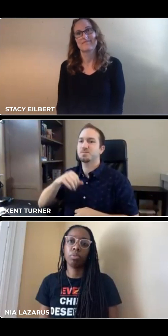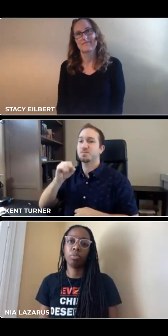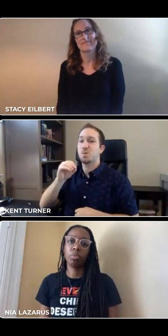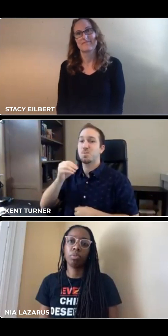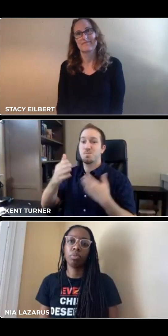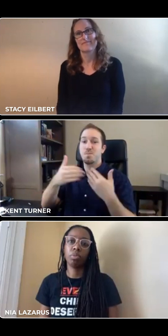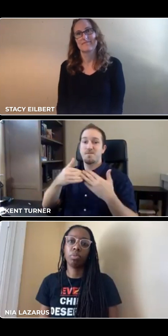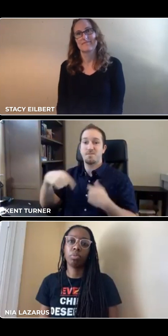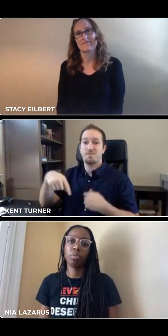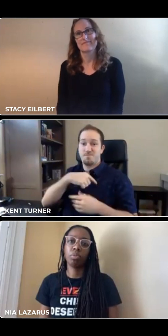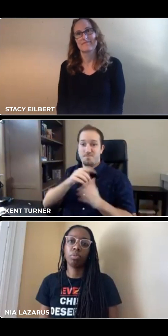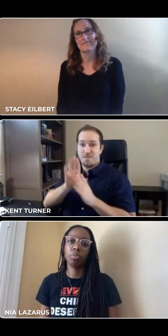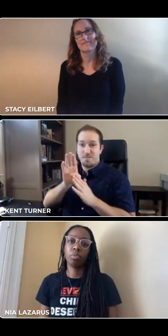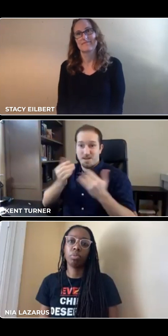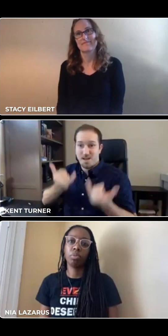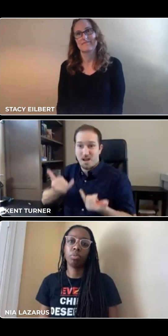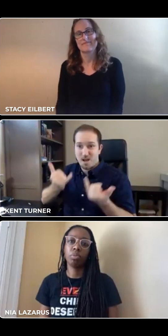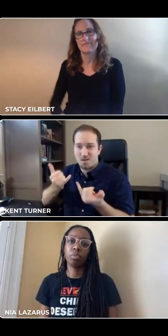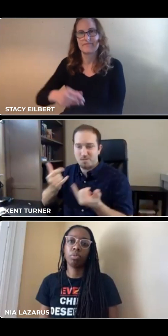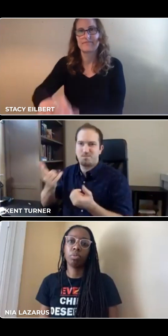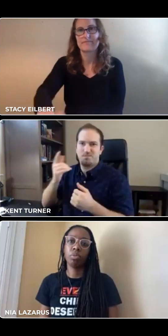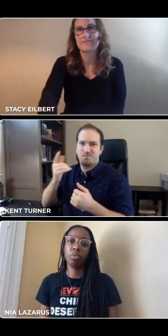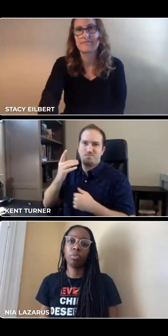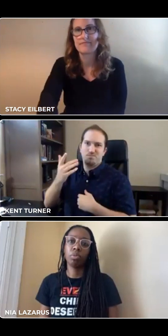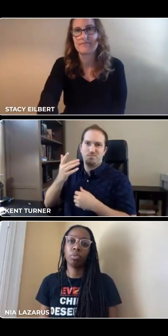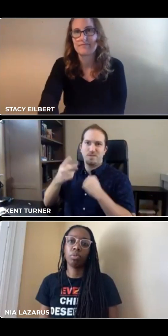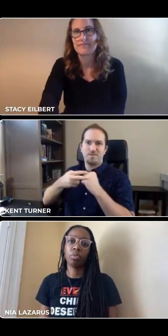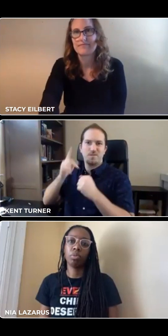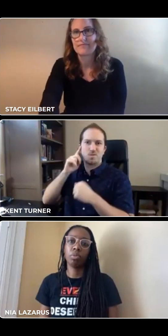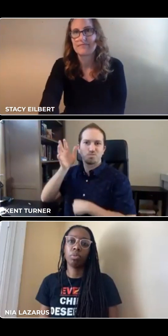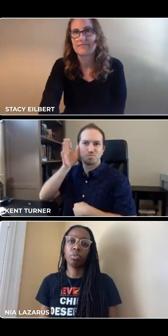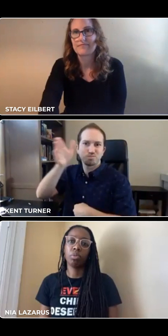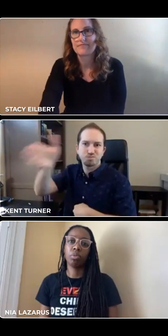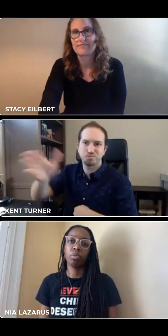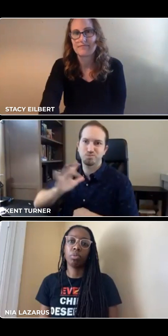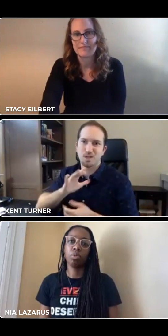students. In the traditional model, you spent much more time dealing with student behavior